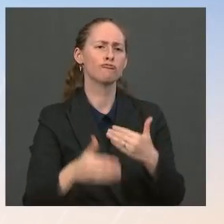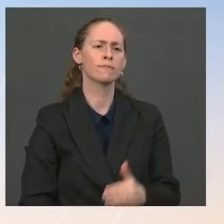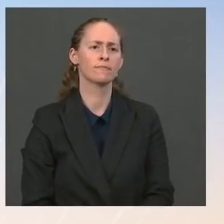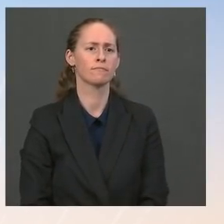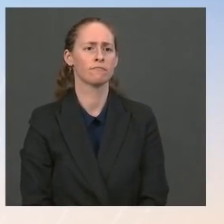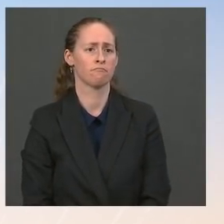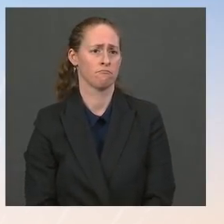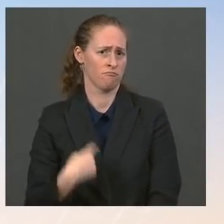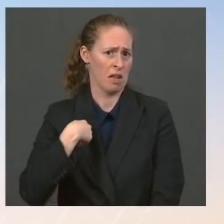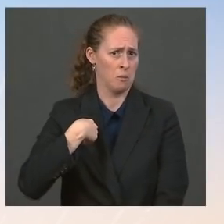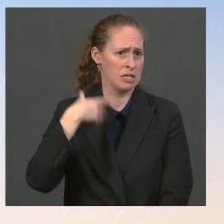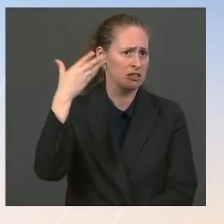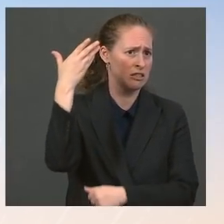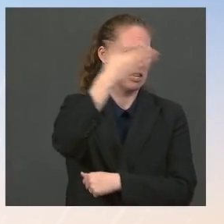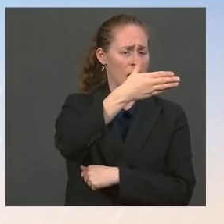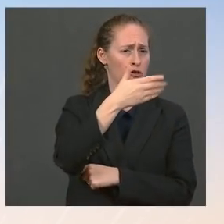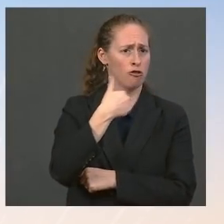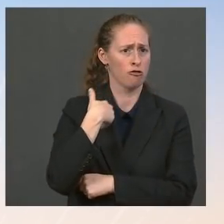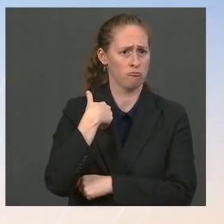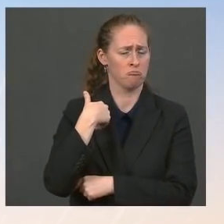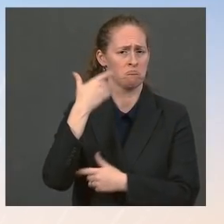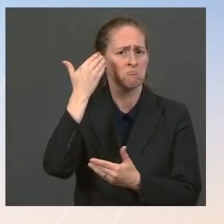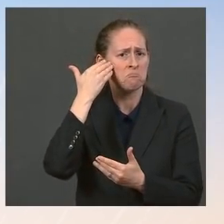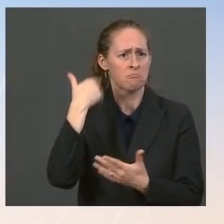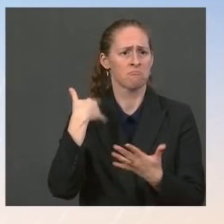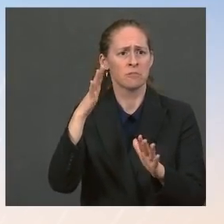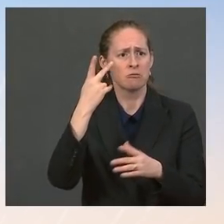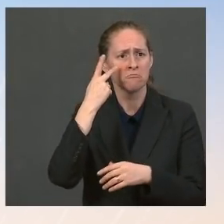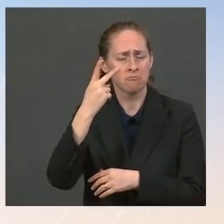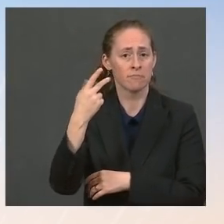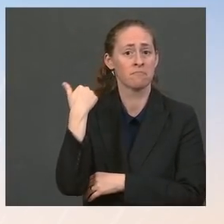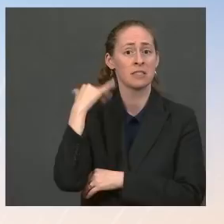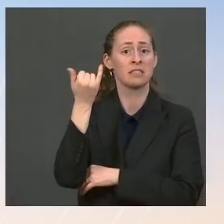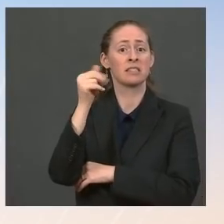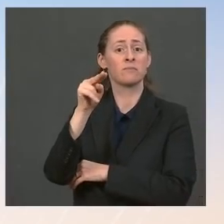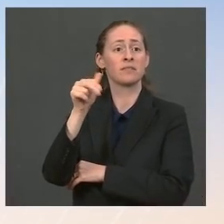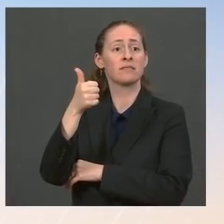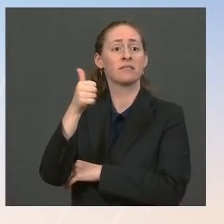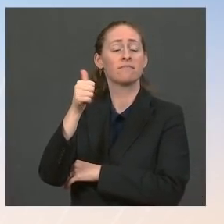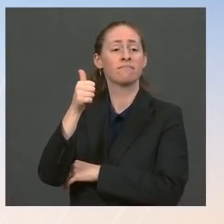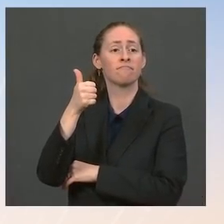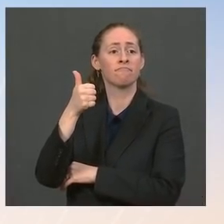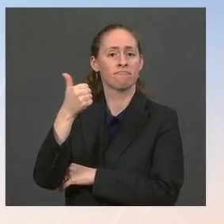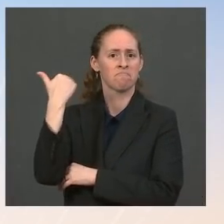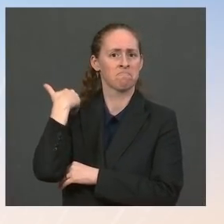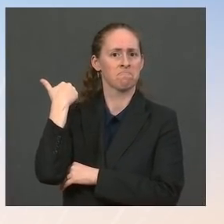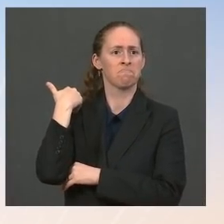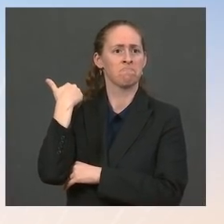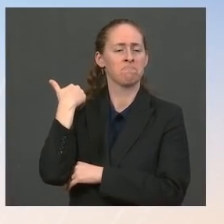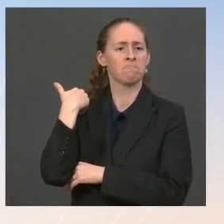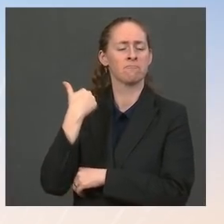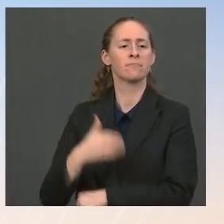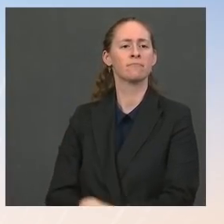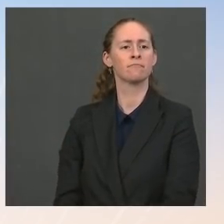and Immigration Services on January 10, 2010, the date of the last earthquake in Haiti,